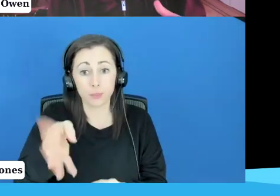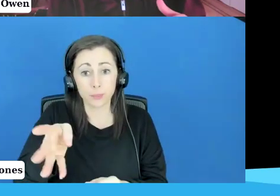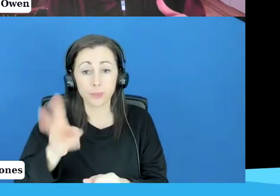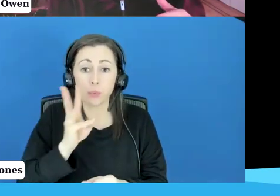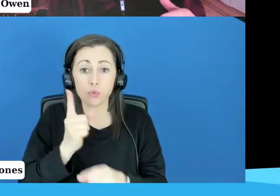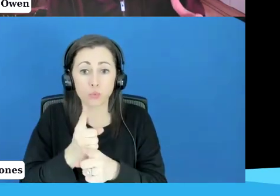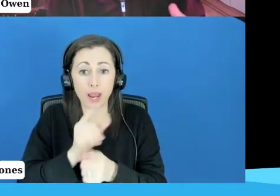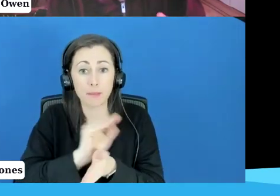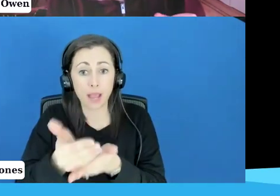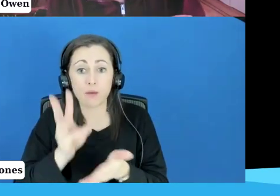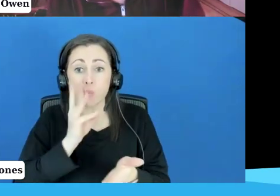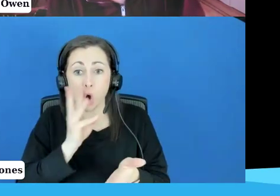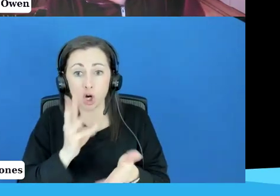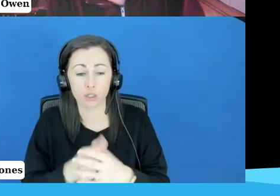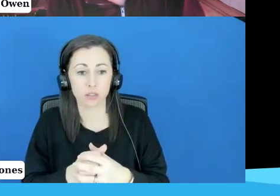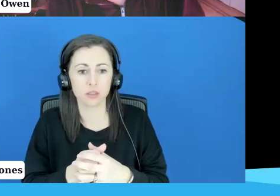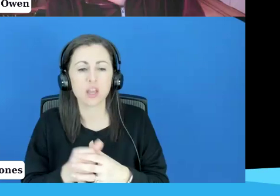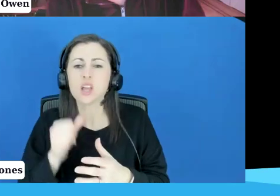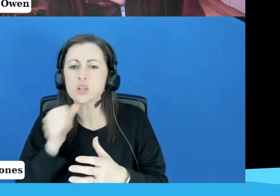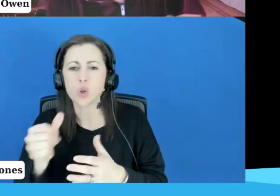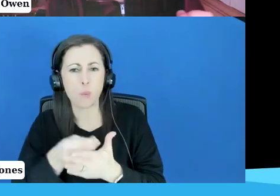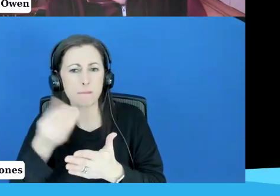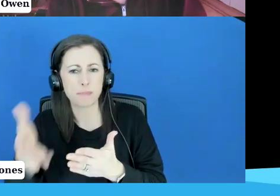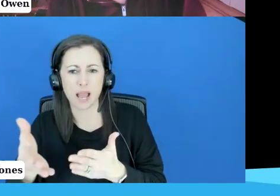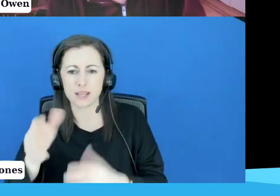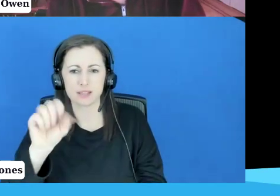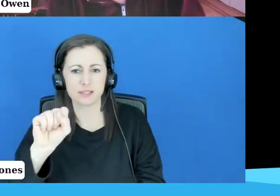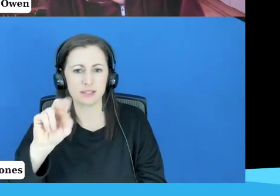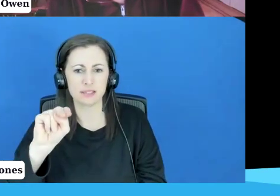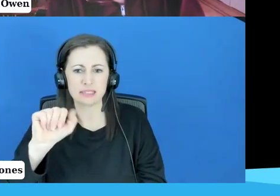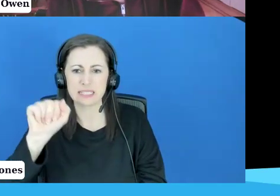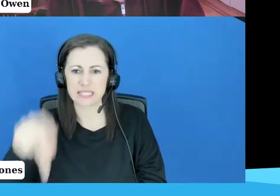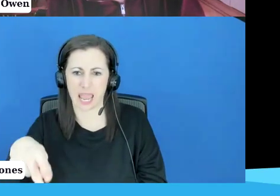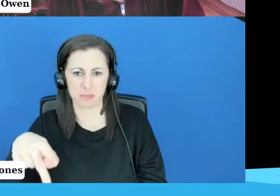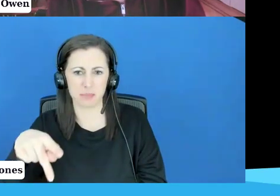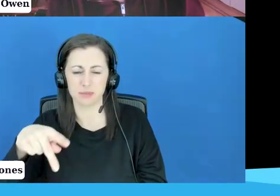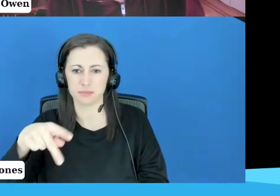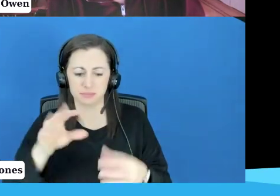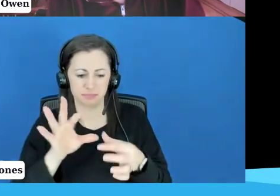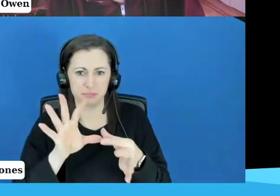Don't get snap booties for your kids. Get the Velcro ones, or elastic.